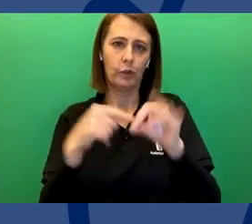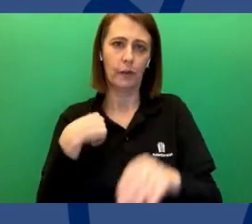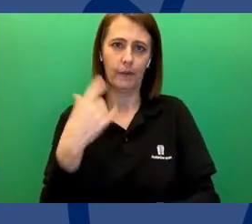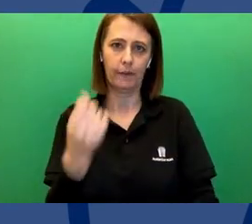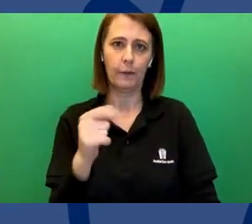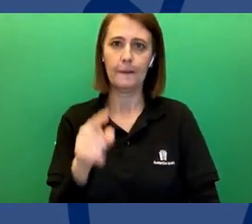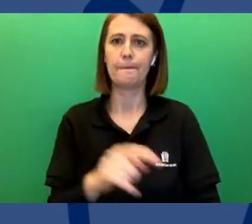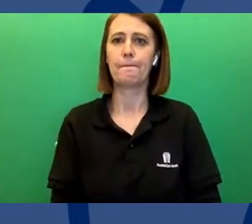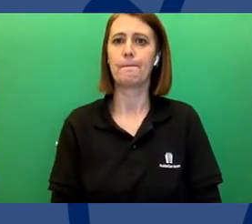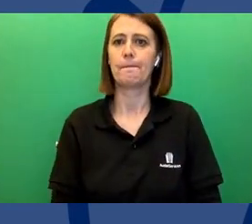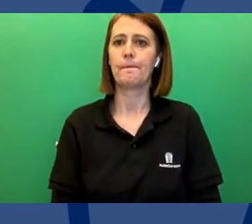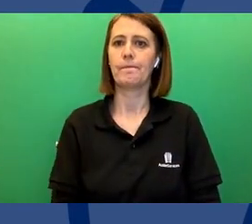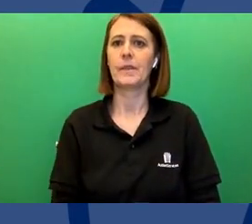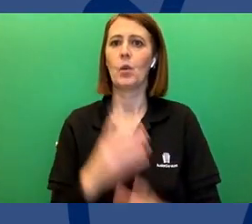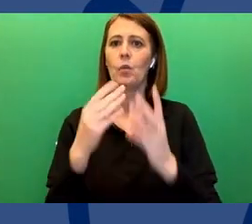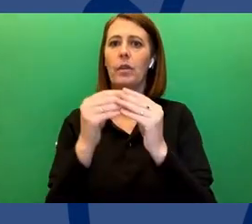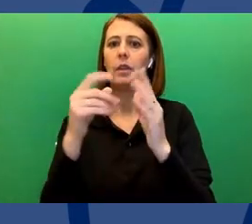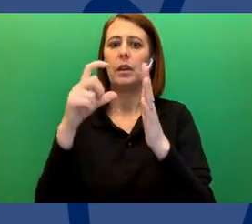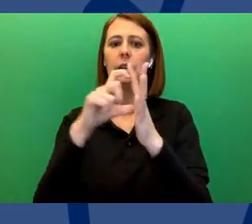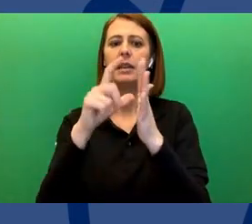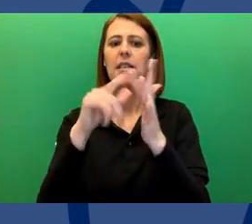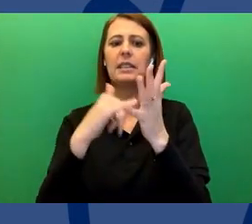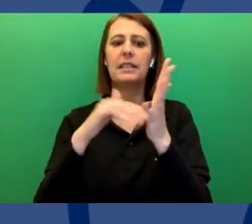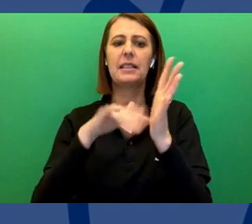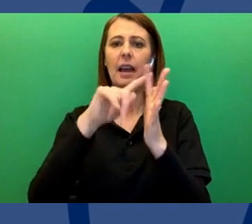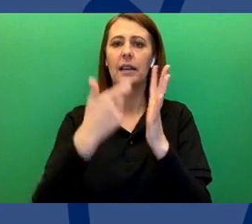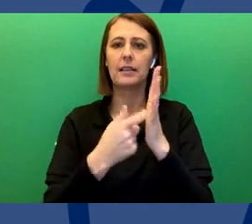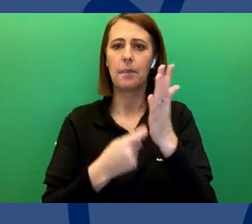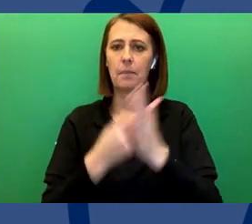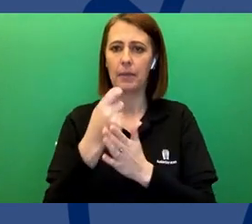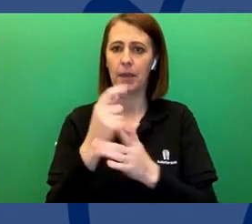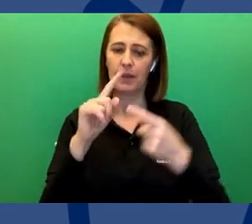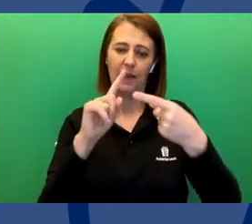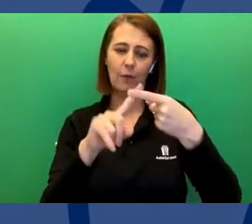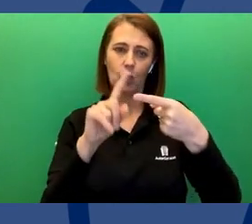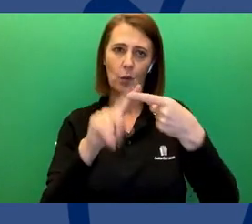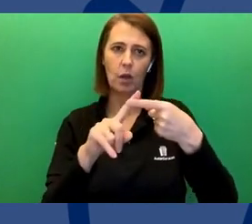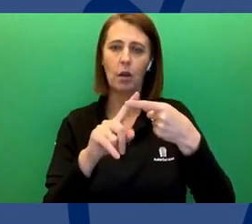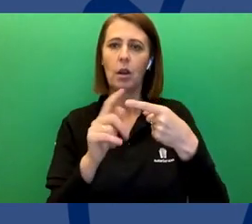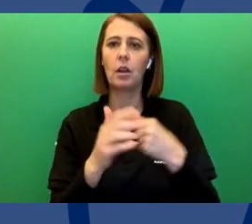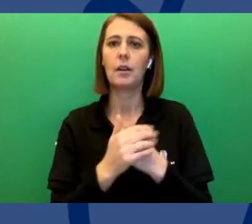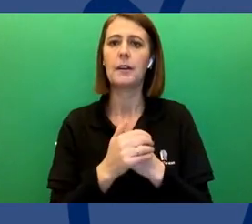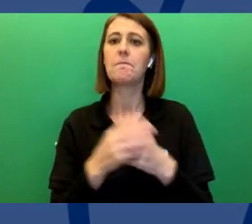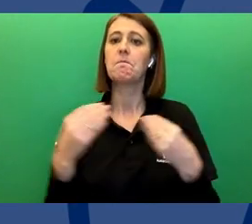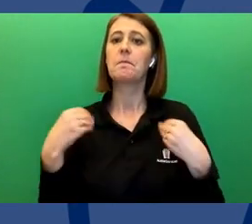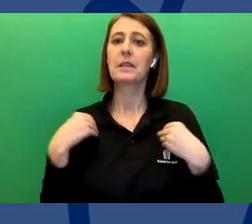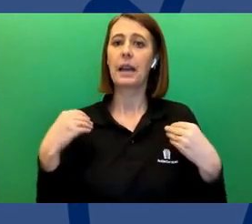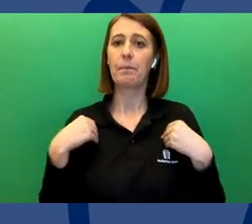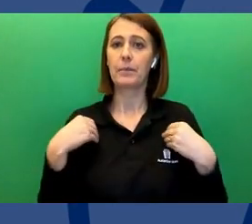disaster payments. So the first one, Michael, is around company directors who might be individually